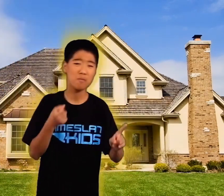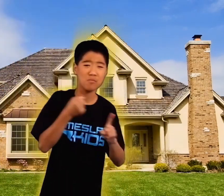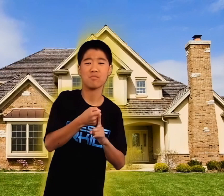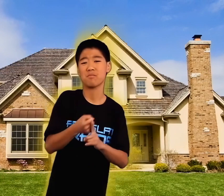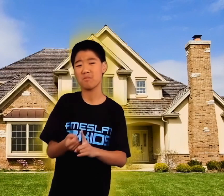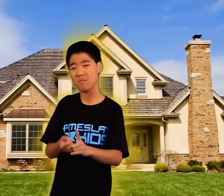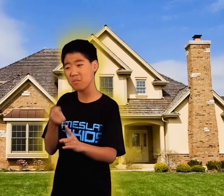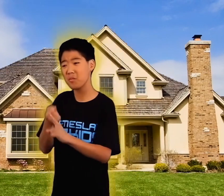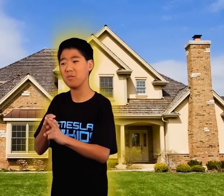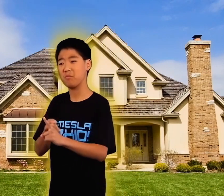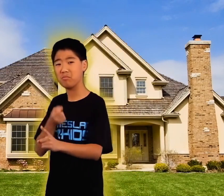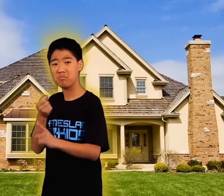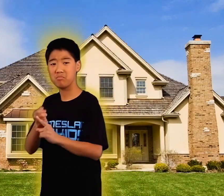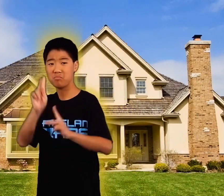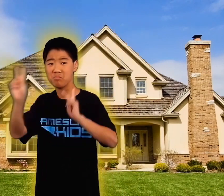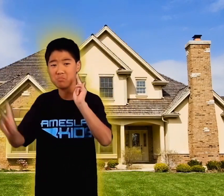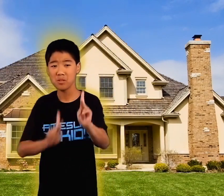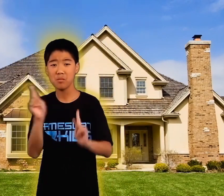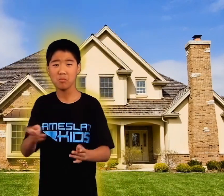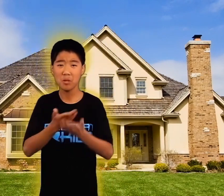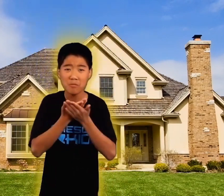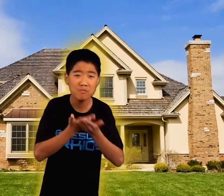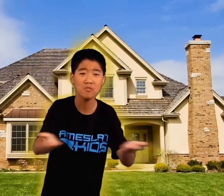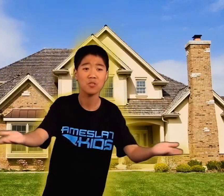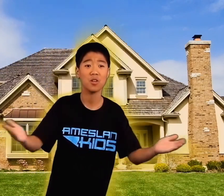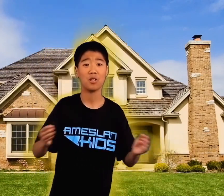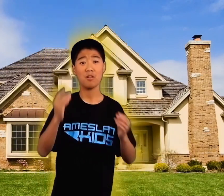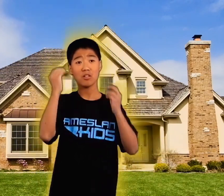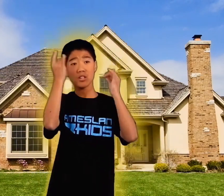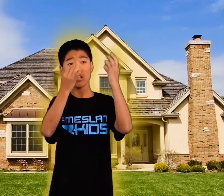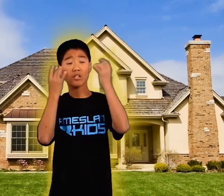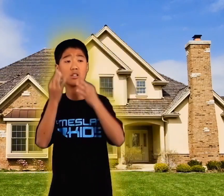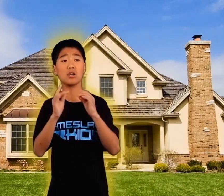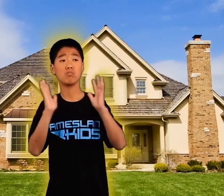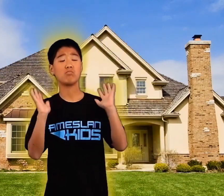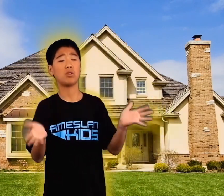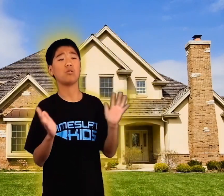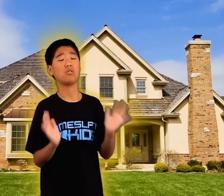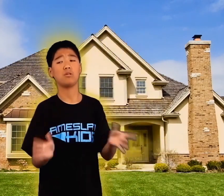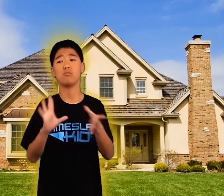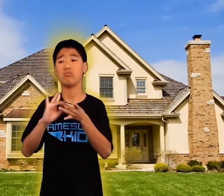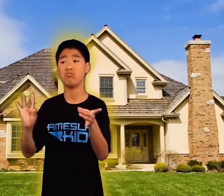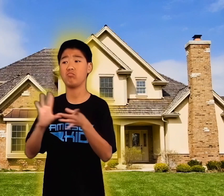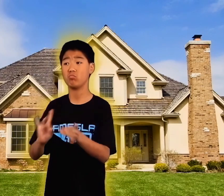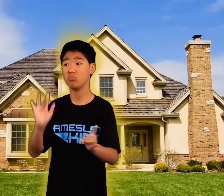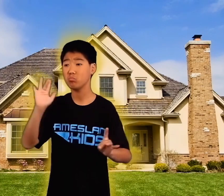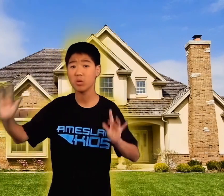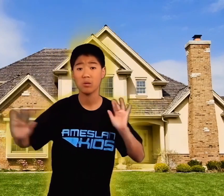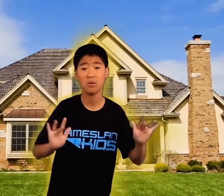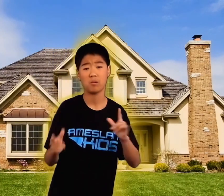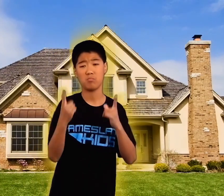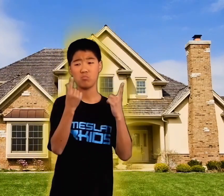EVERY MOVE YOU MAKE AFFECTS MORE THAN JUST YOUR OWN SWEET SELF.